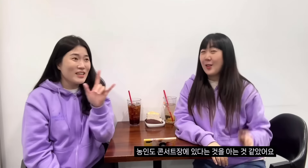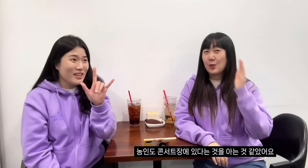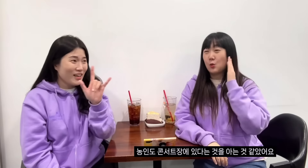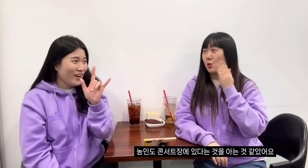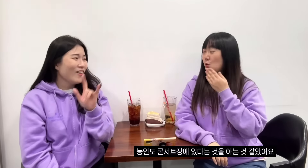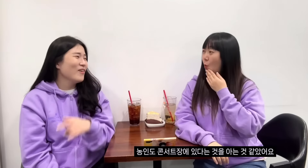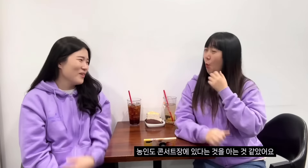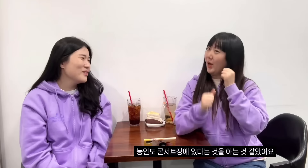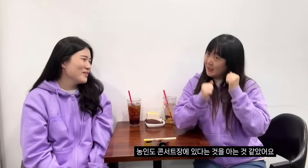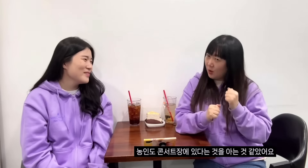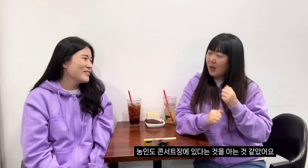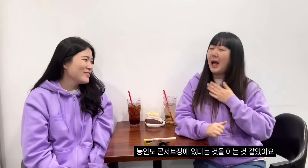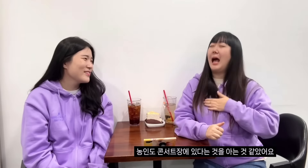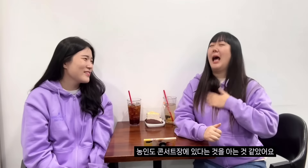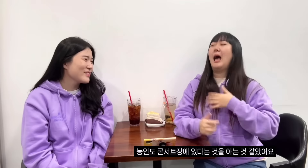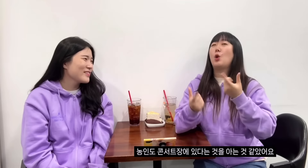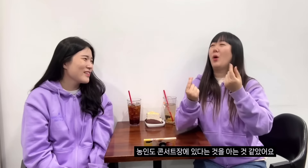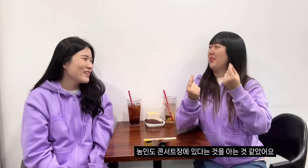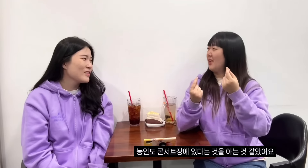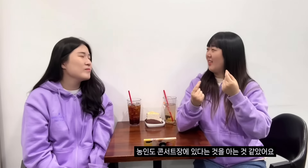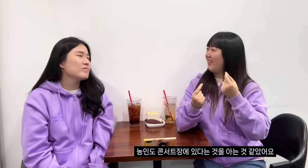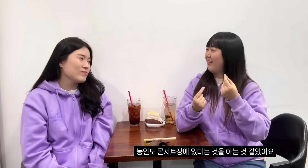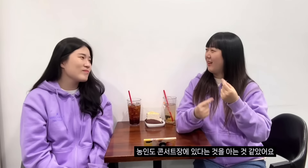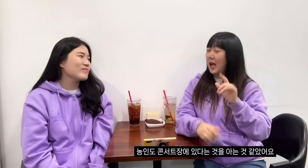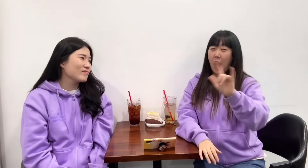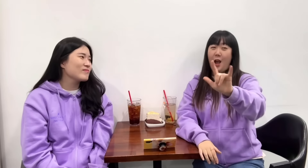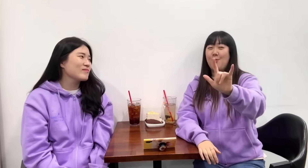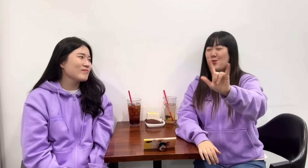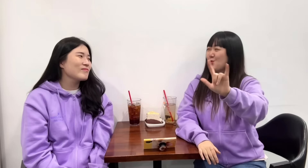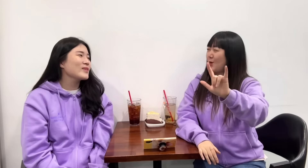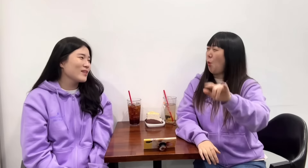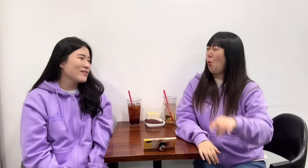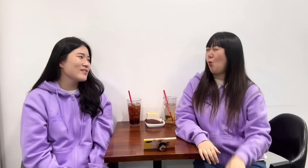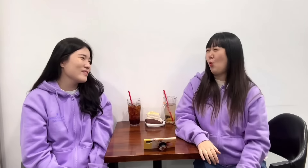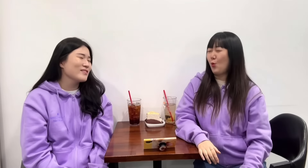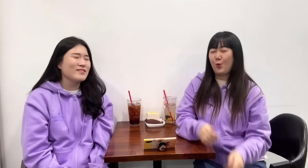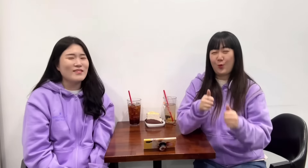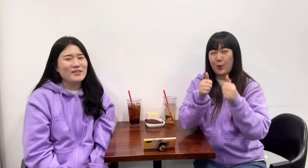BTS seemed to know that even the deaf were at the concert.